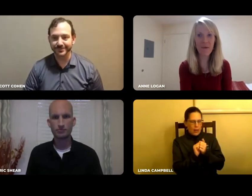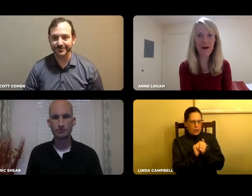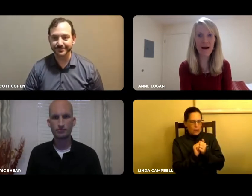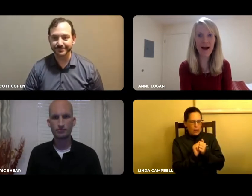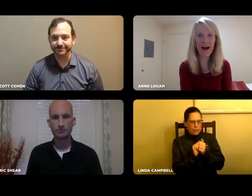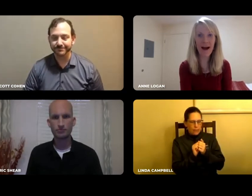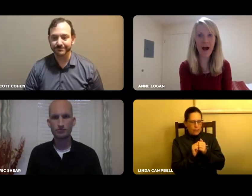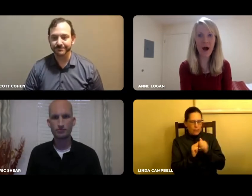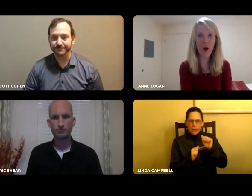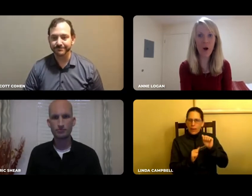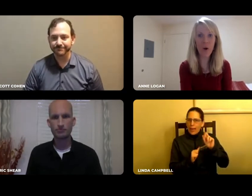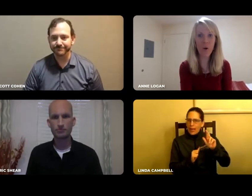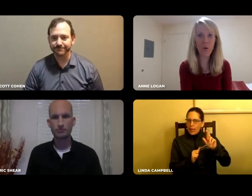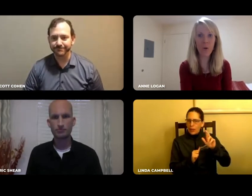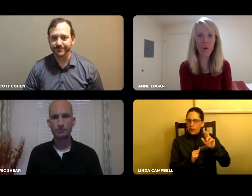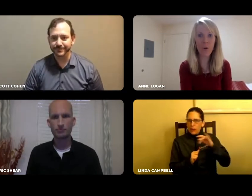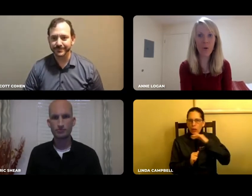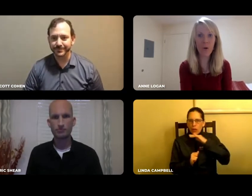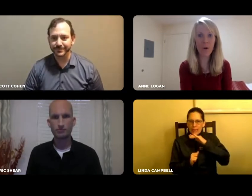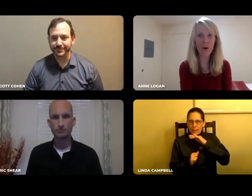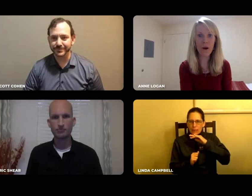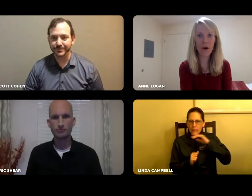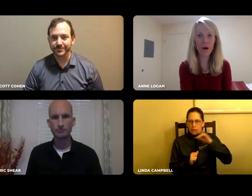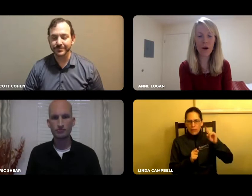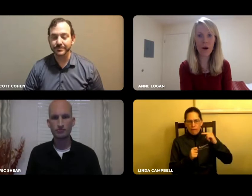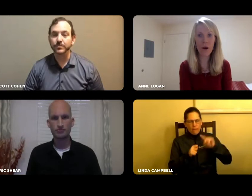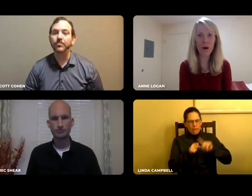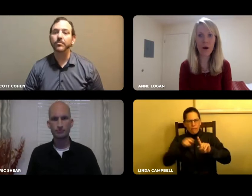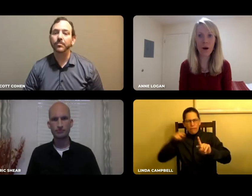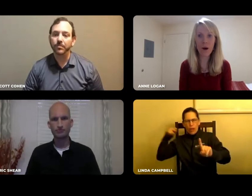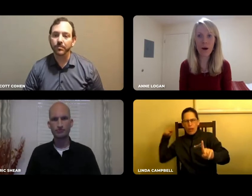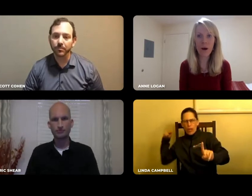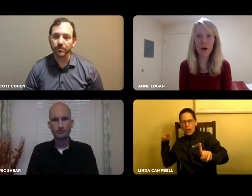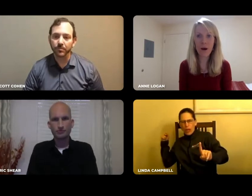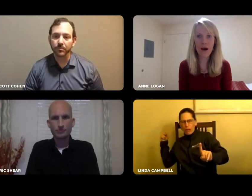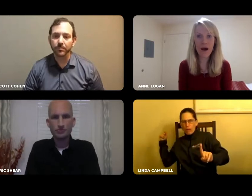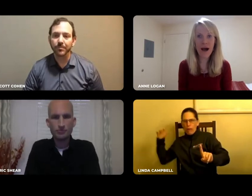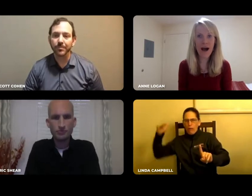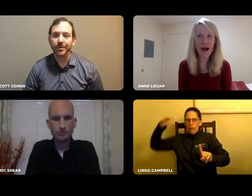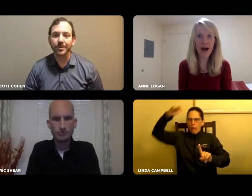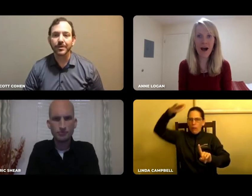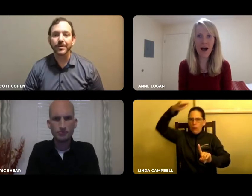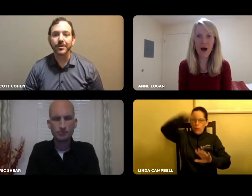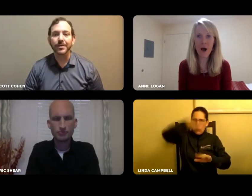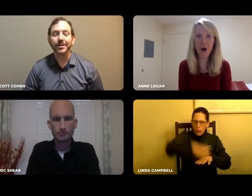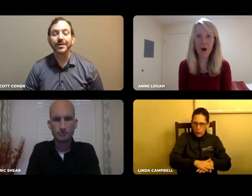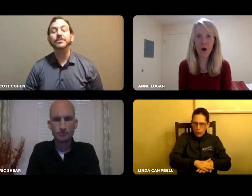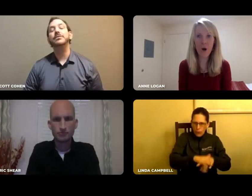I looked at how contamination can come from very far away